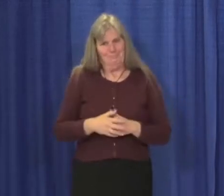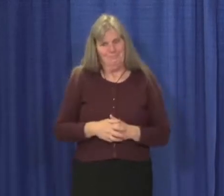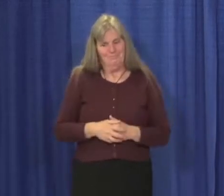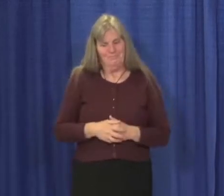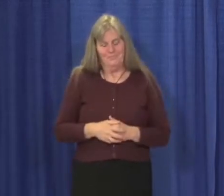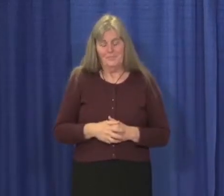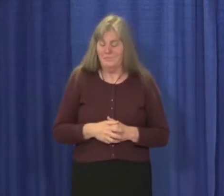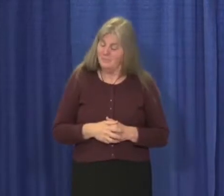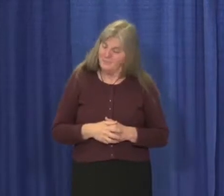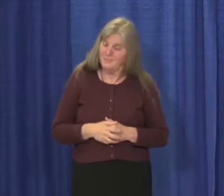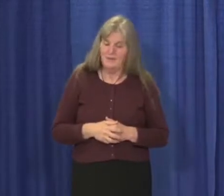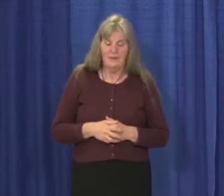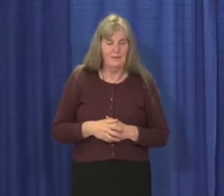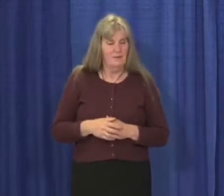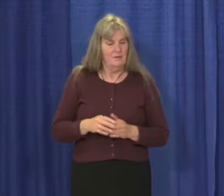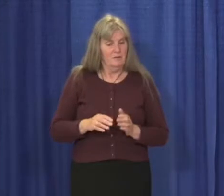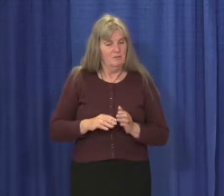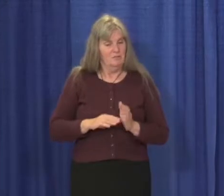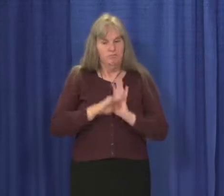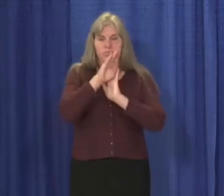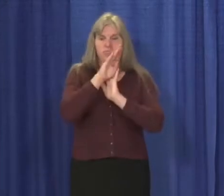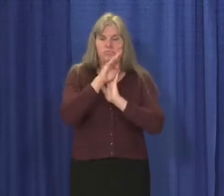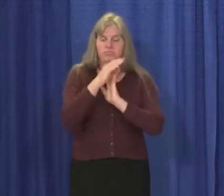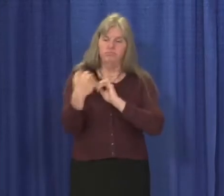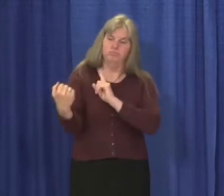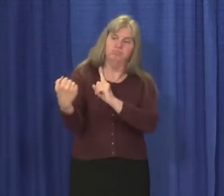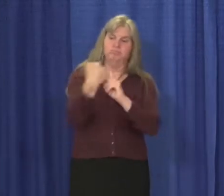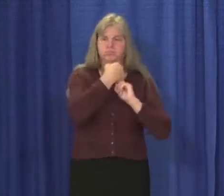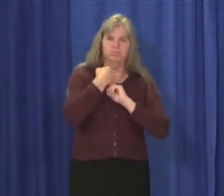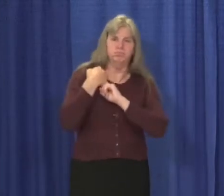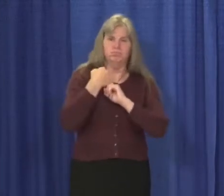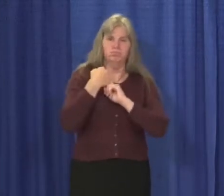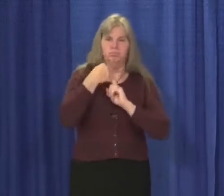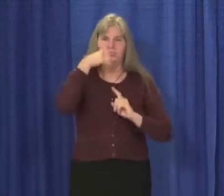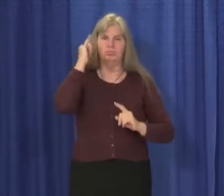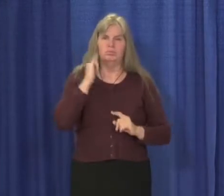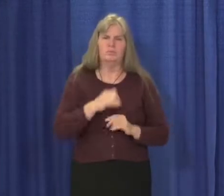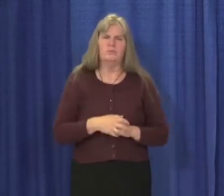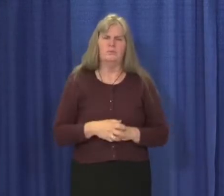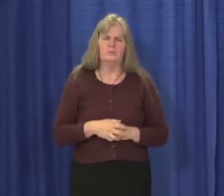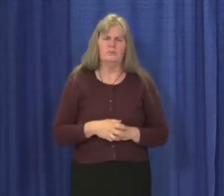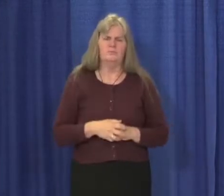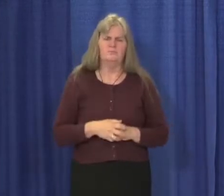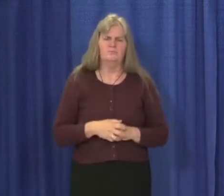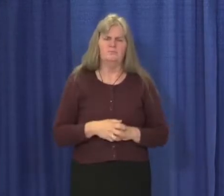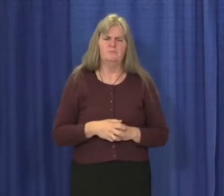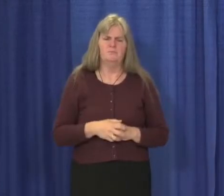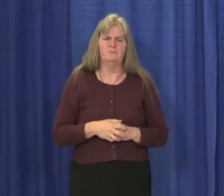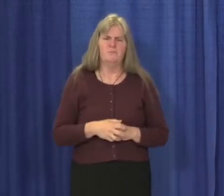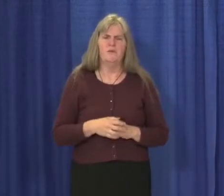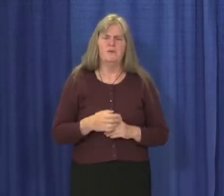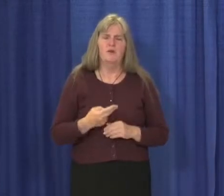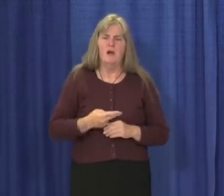This wave has hit as hard. Even with our vaccination rates